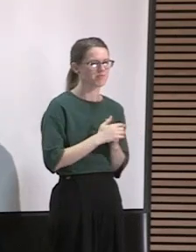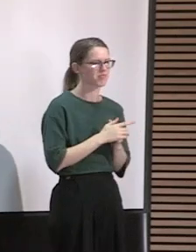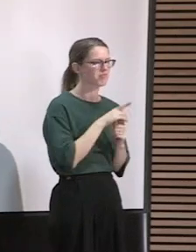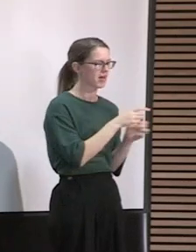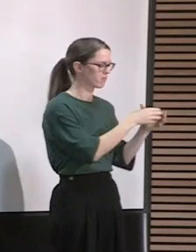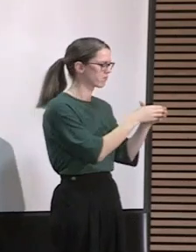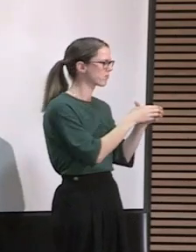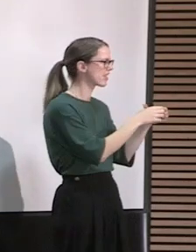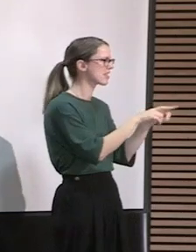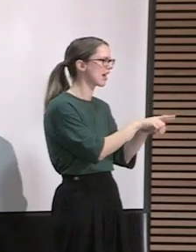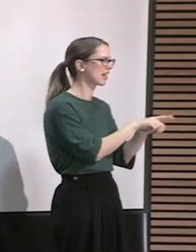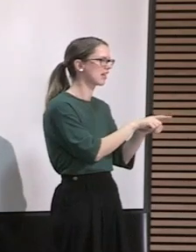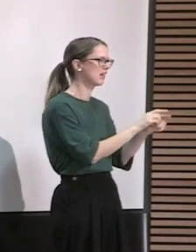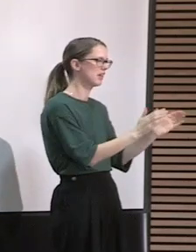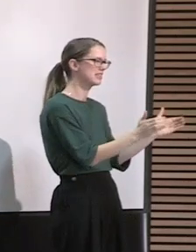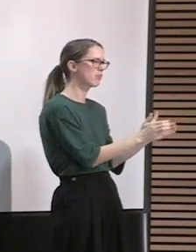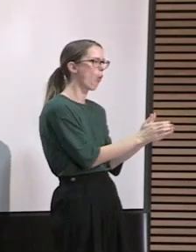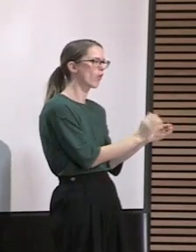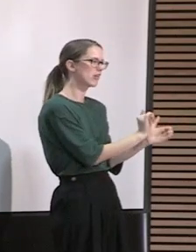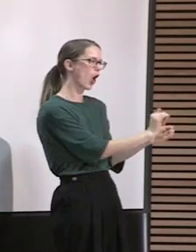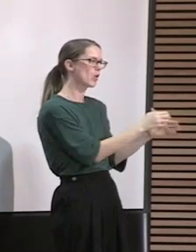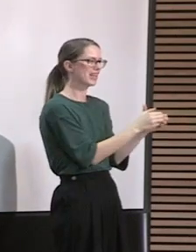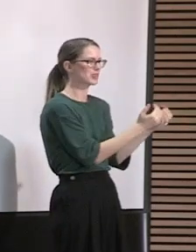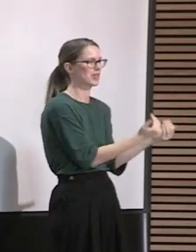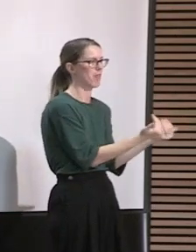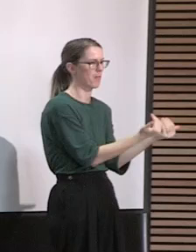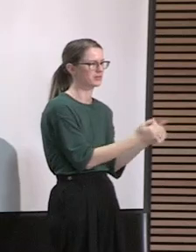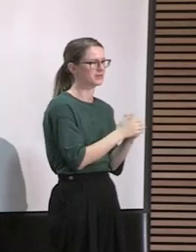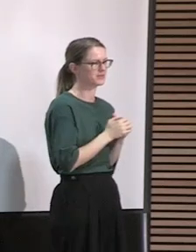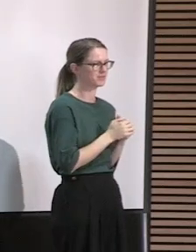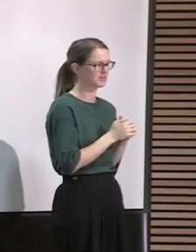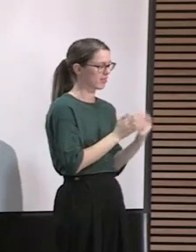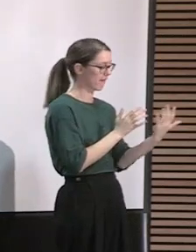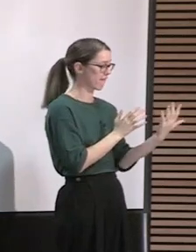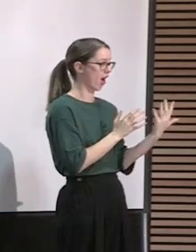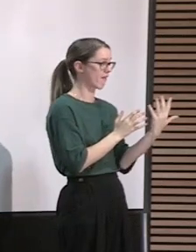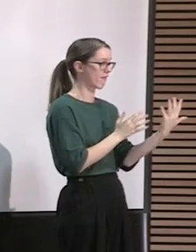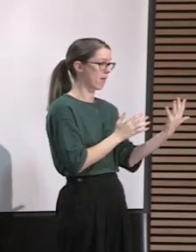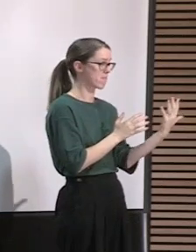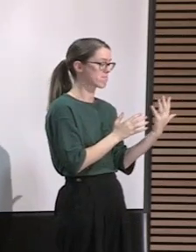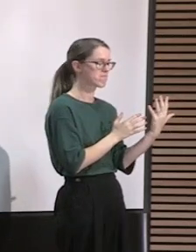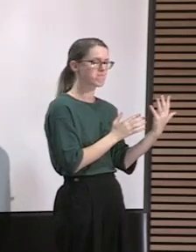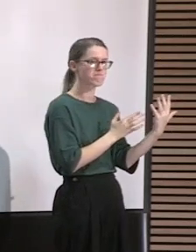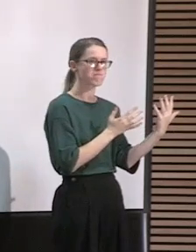the cluster. We haven't got the epidemiological link yet.